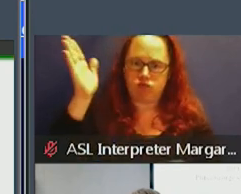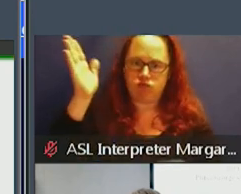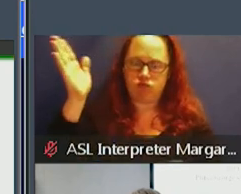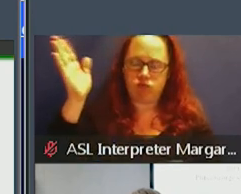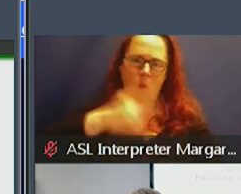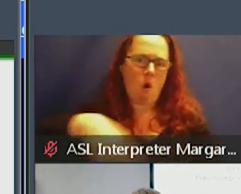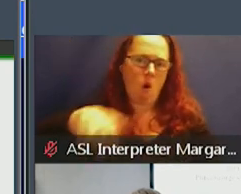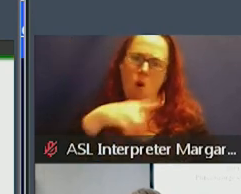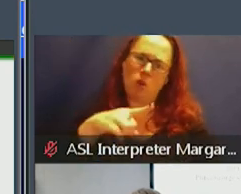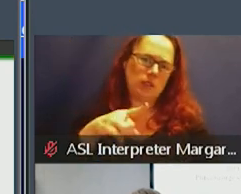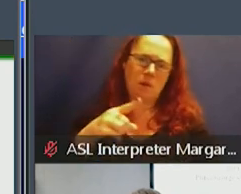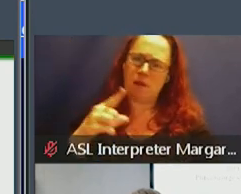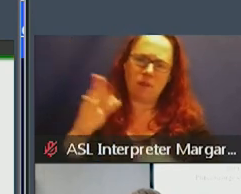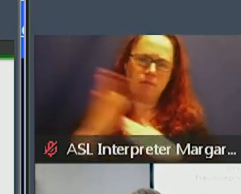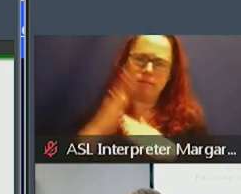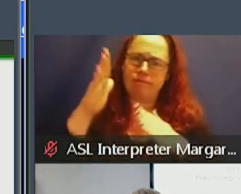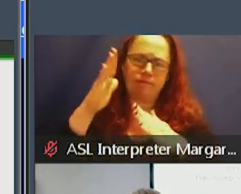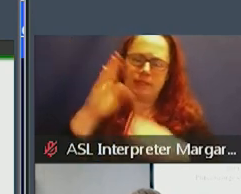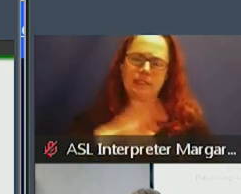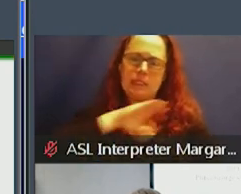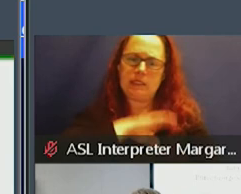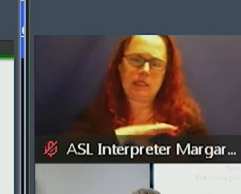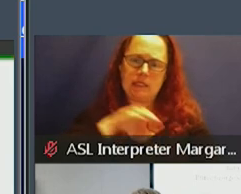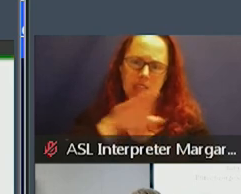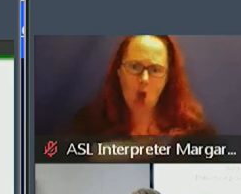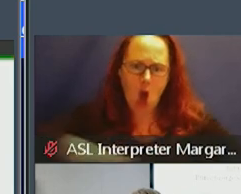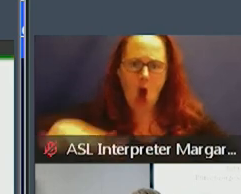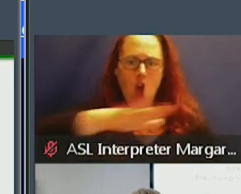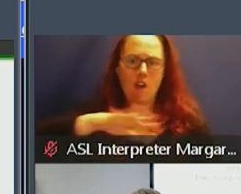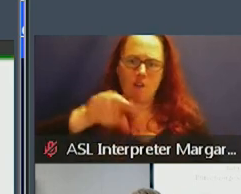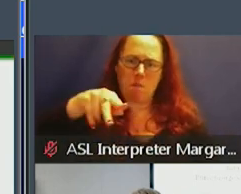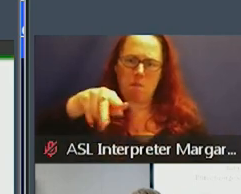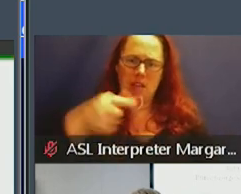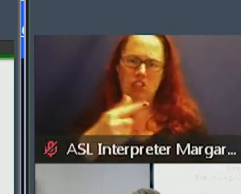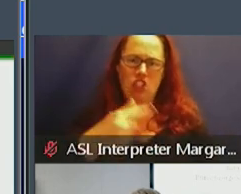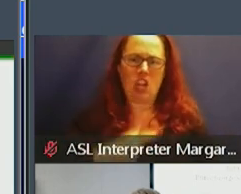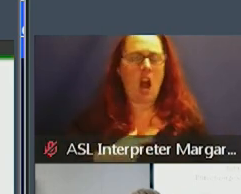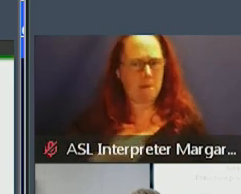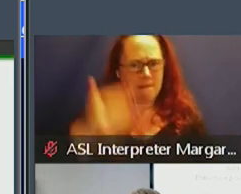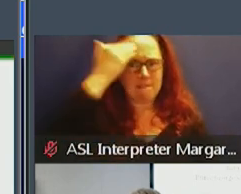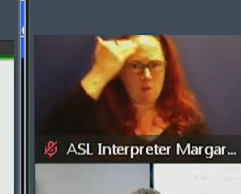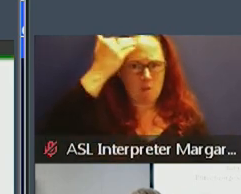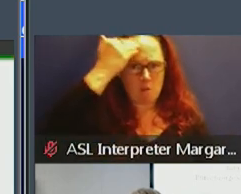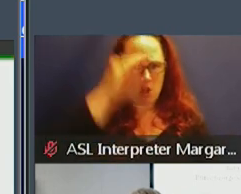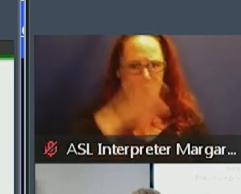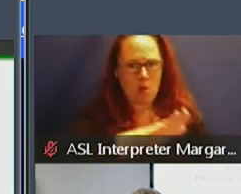citizens we have in all of Prince George's County. I know that area very, very well. And, and I thank you all for coming,